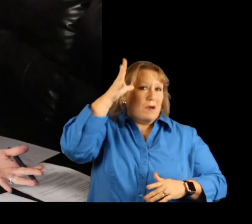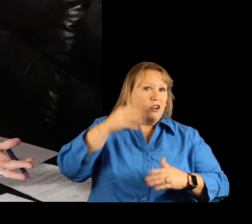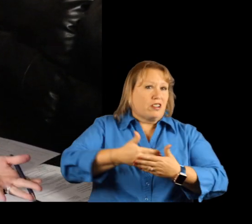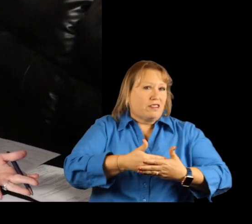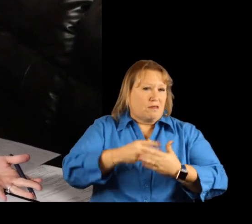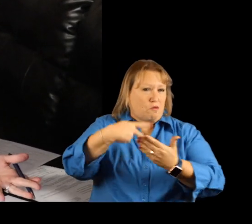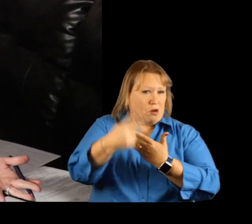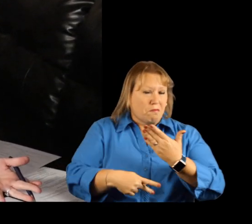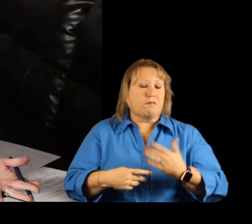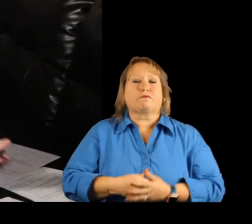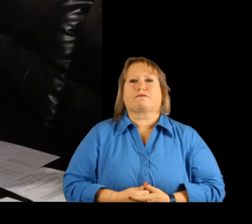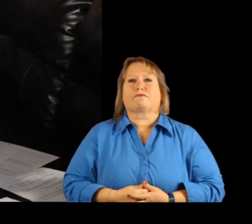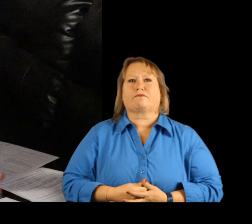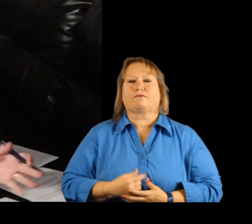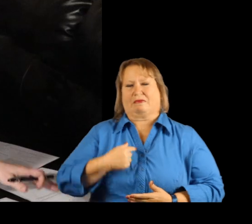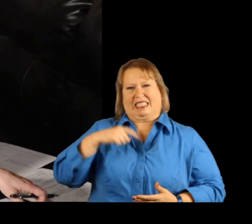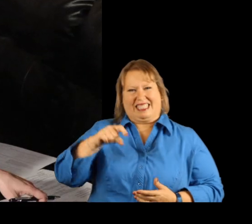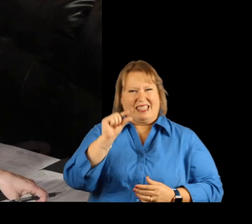little information on Cayden, if that's okay?